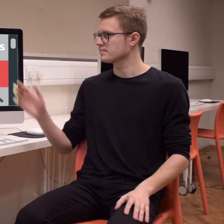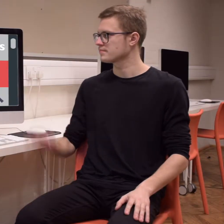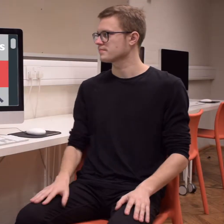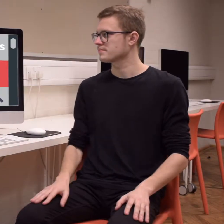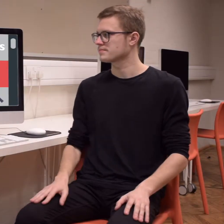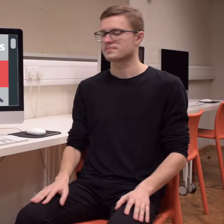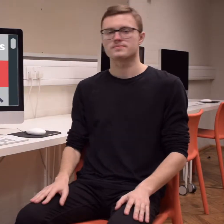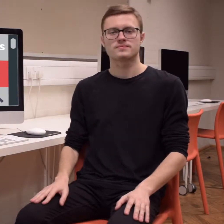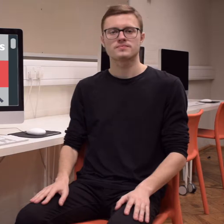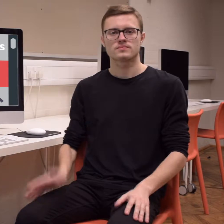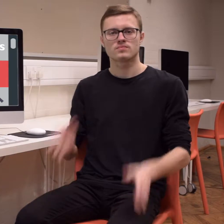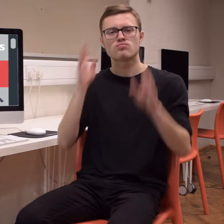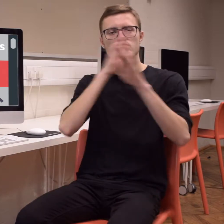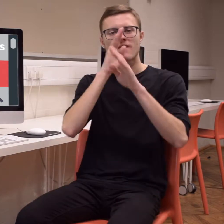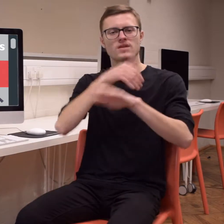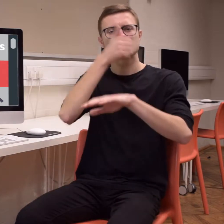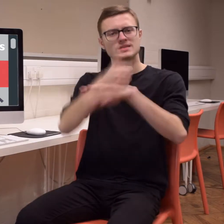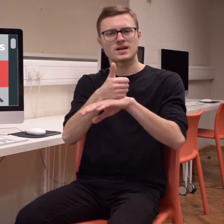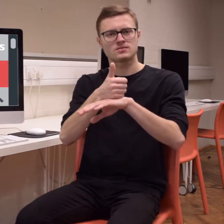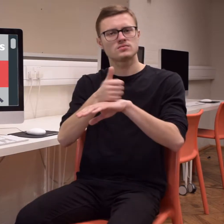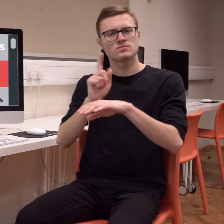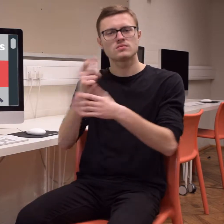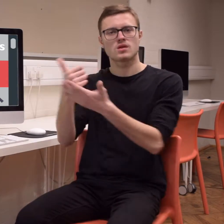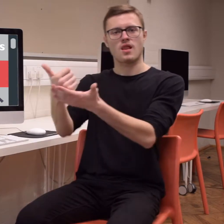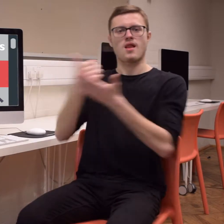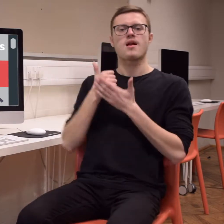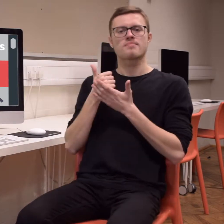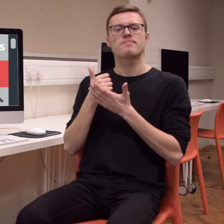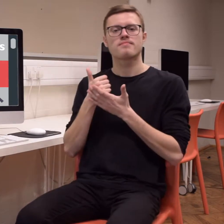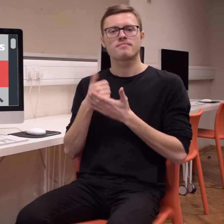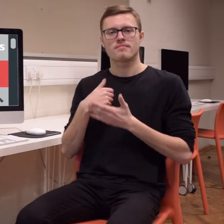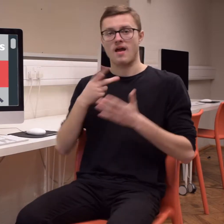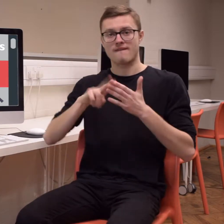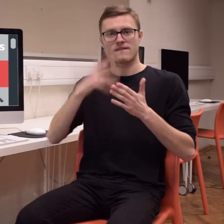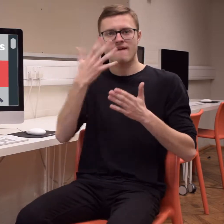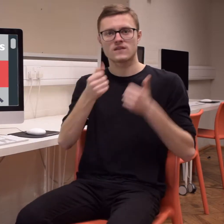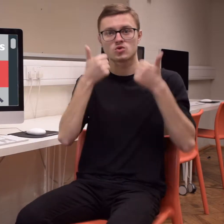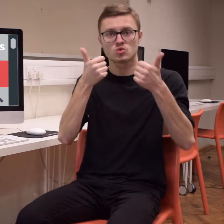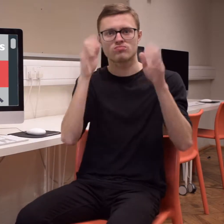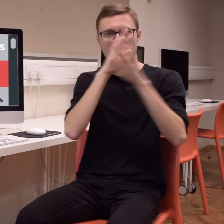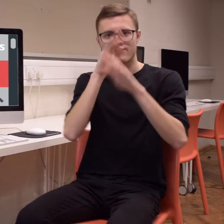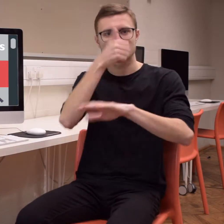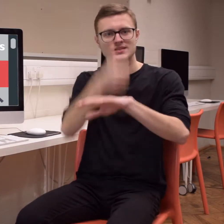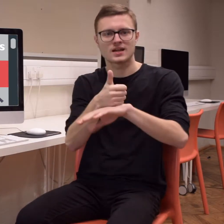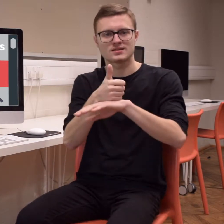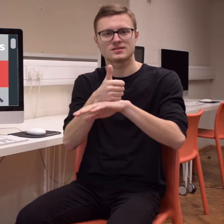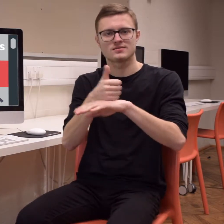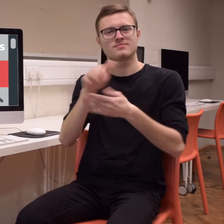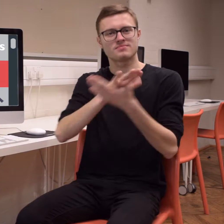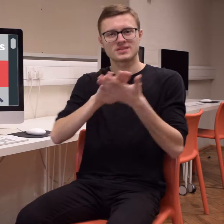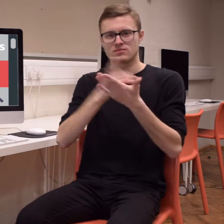Your privacy settings are there to help. If you have good privacy settings it prevents people